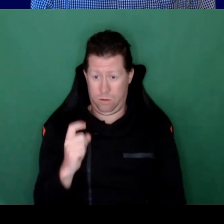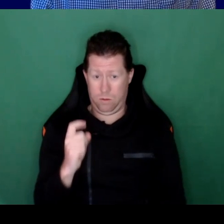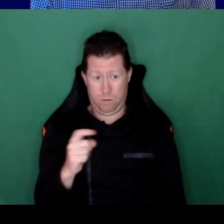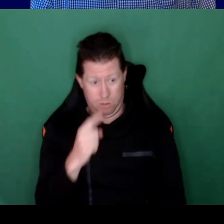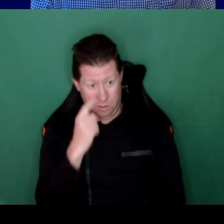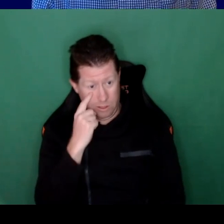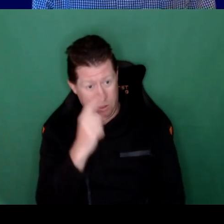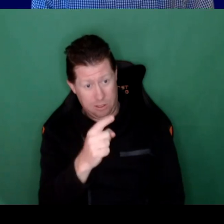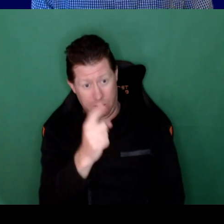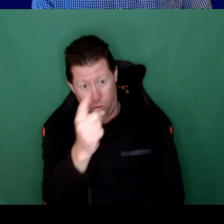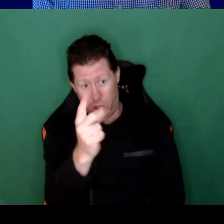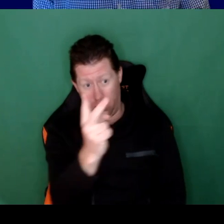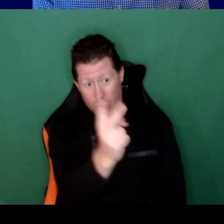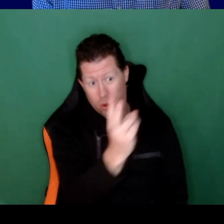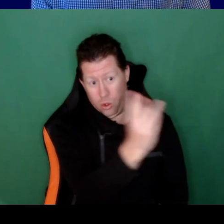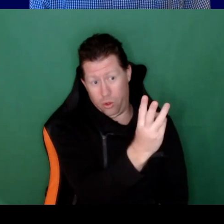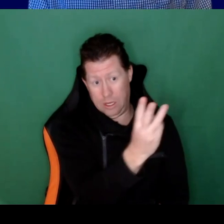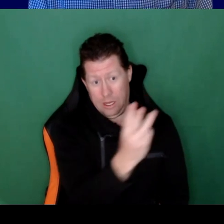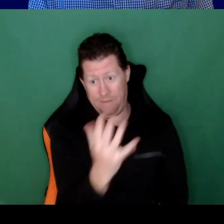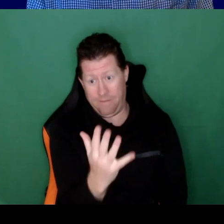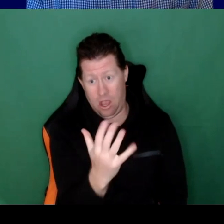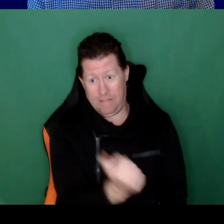two, three, five and six are all in the correct place.